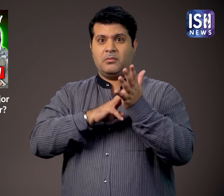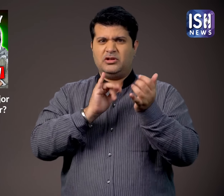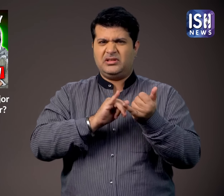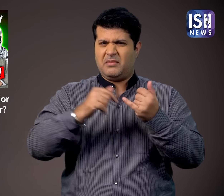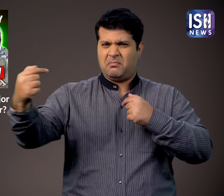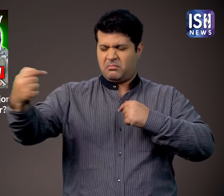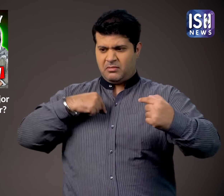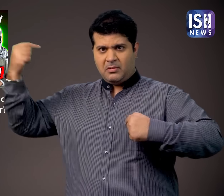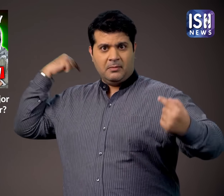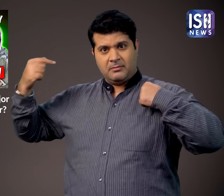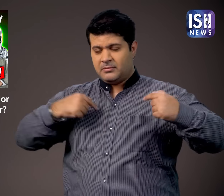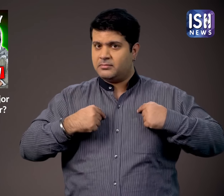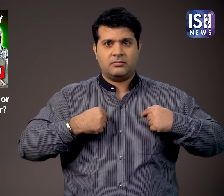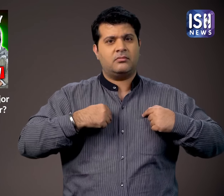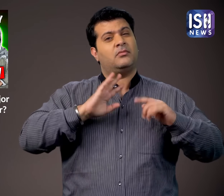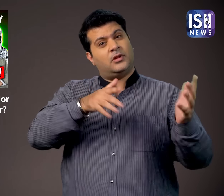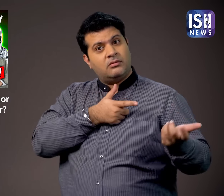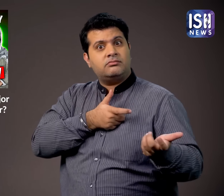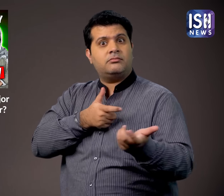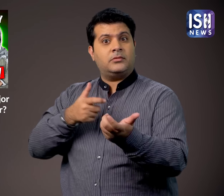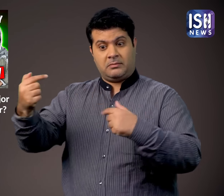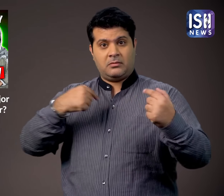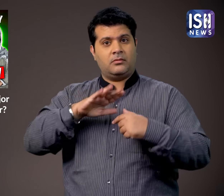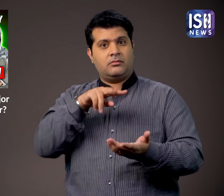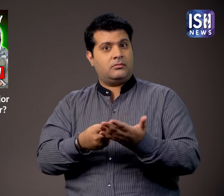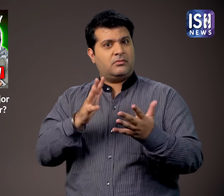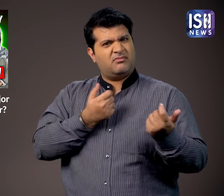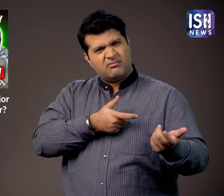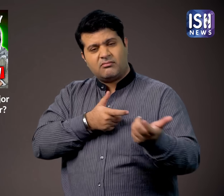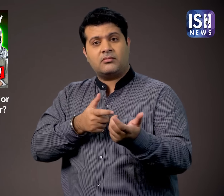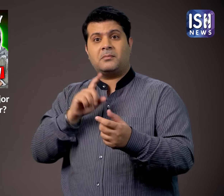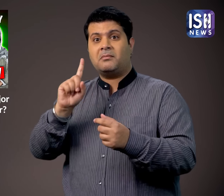Major Sharma was badly injured yet continued attacking.